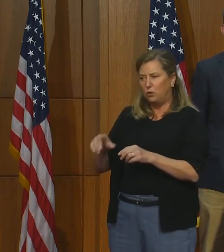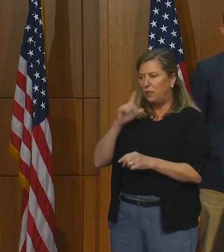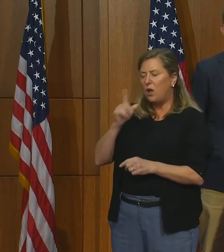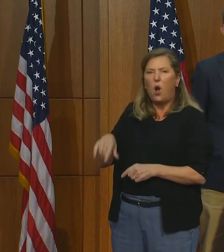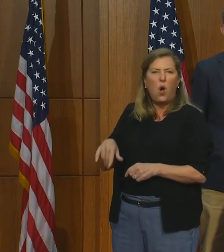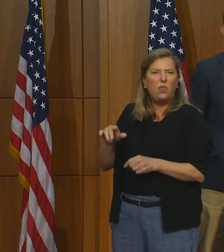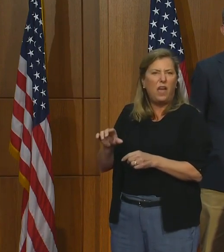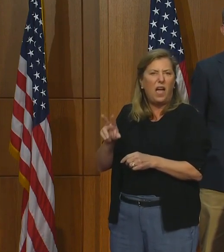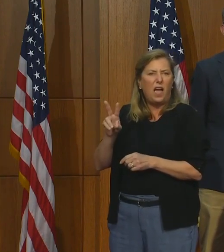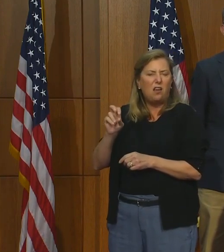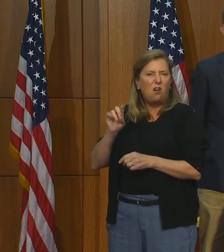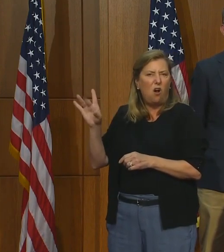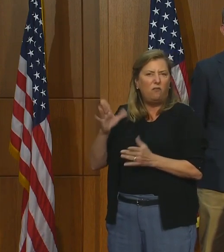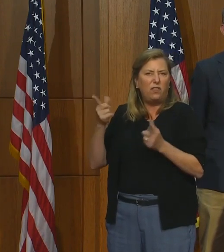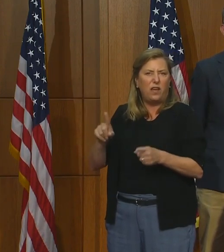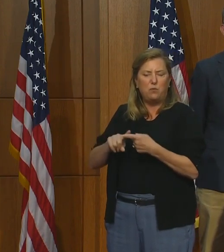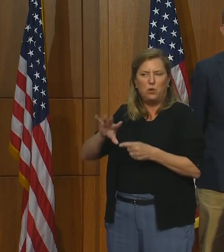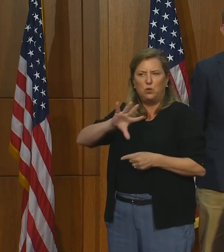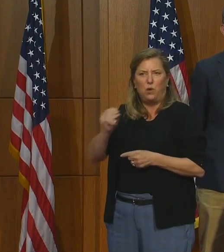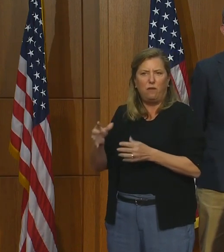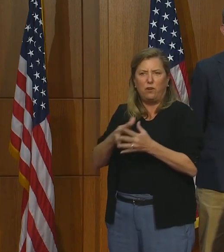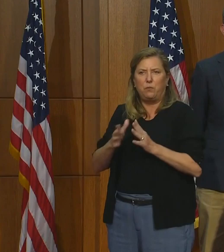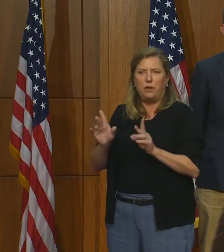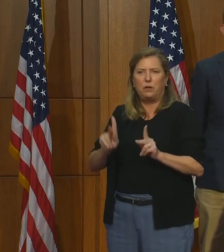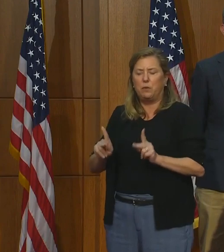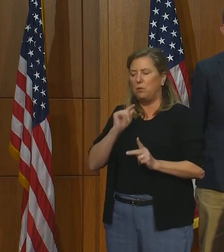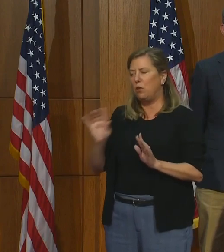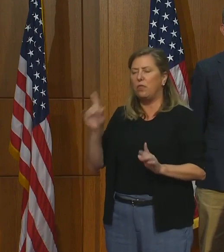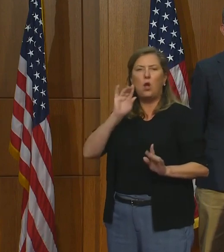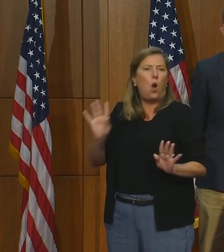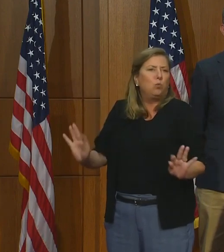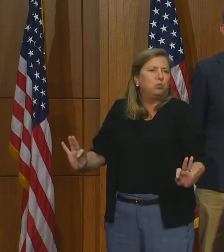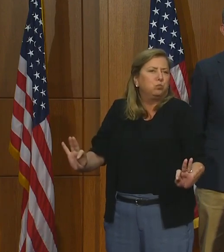THAT MINIMIZE THE DEVASTATING